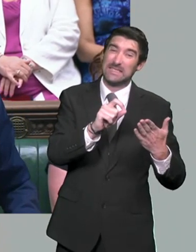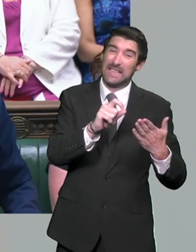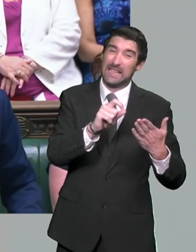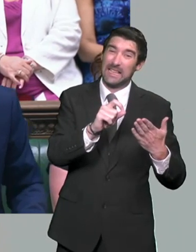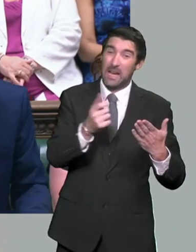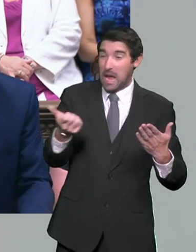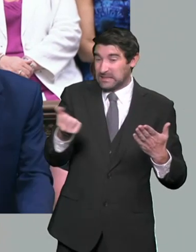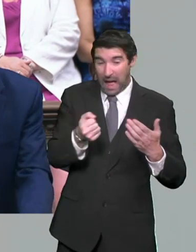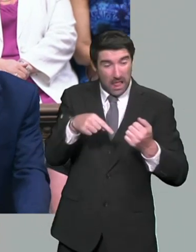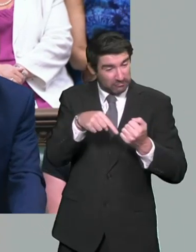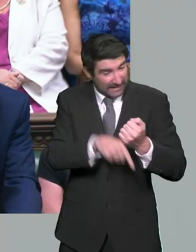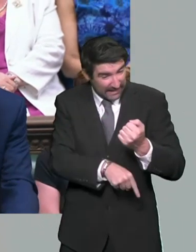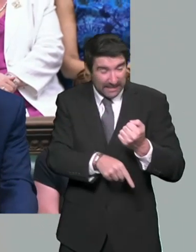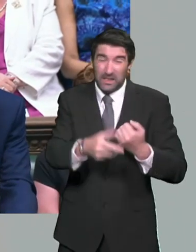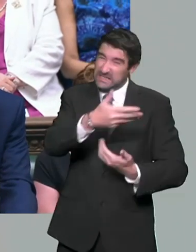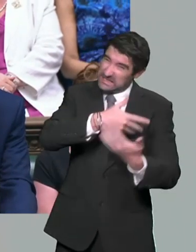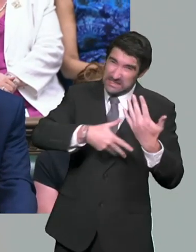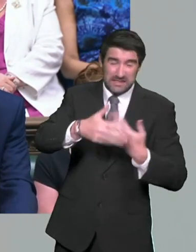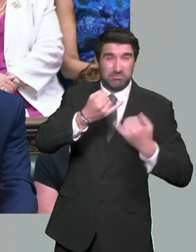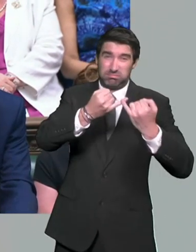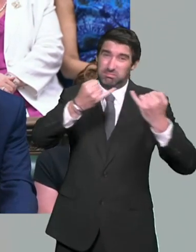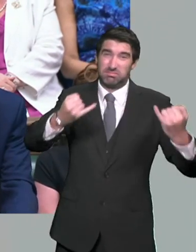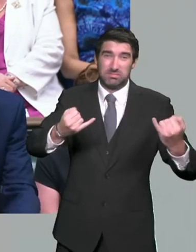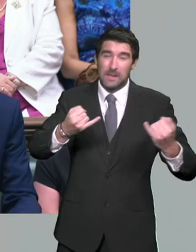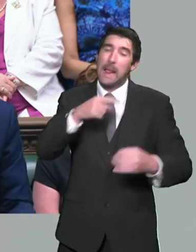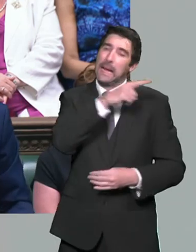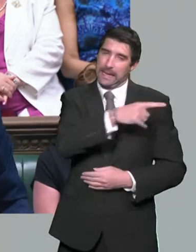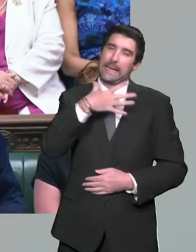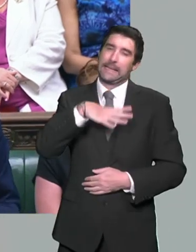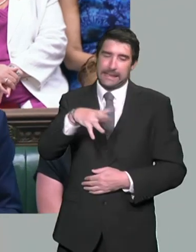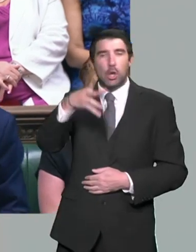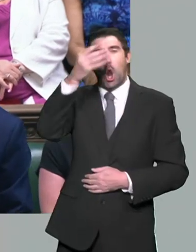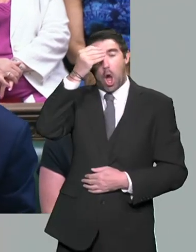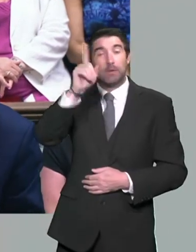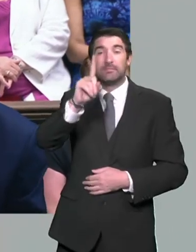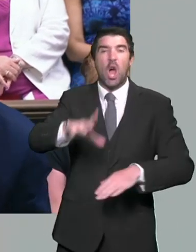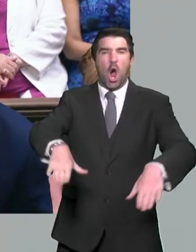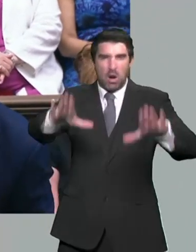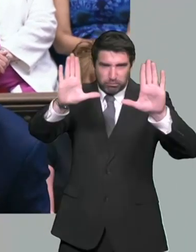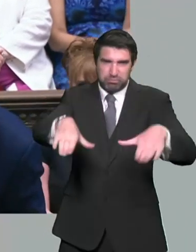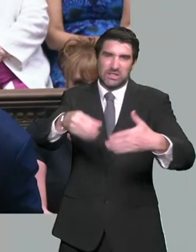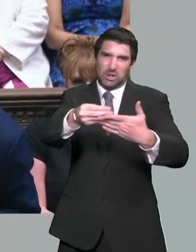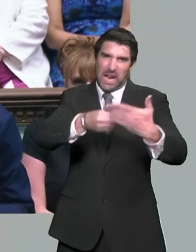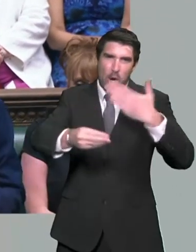When is he going to ditch the gimmicks and face up to the reality that, under him, Britain’s economy is going backwards?